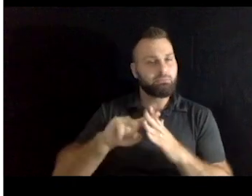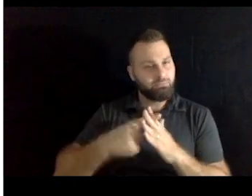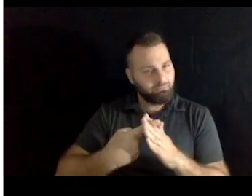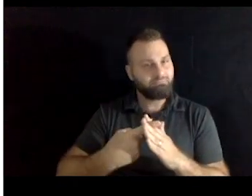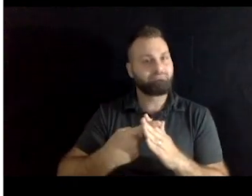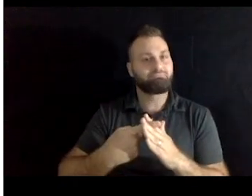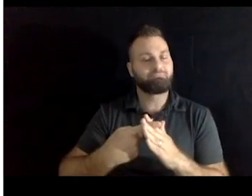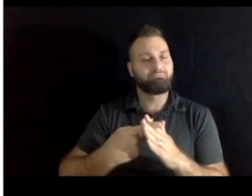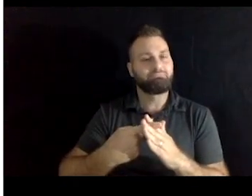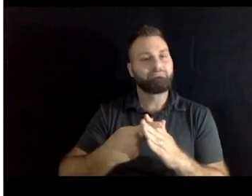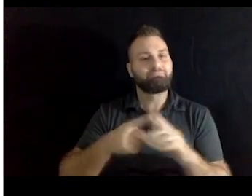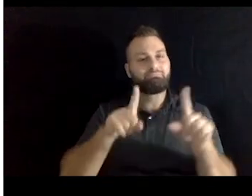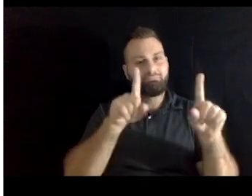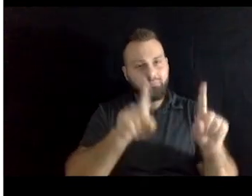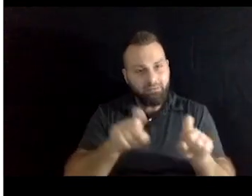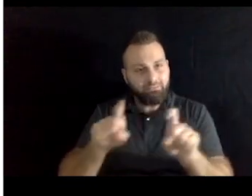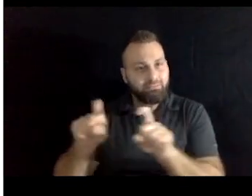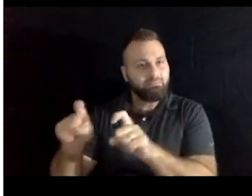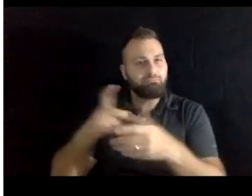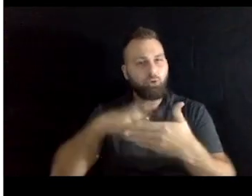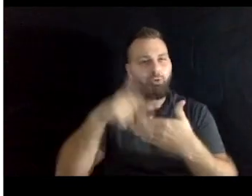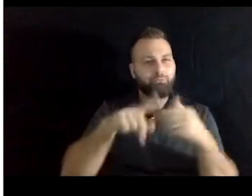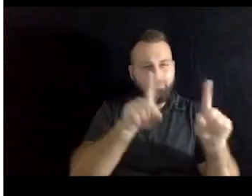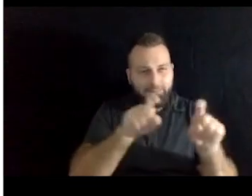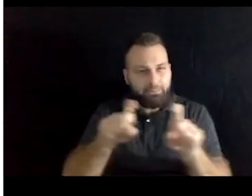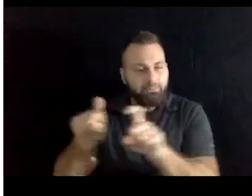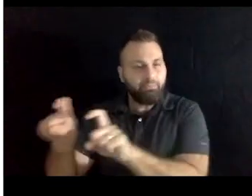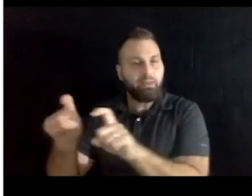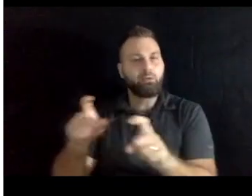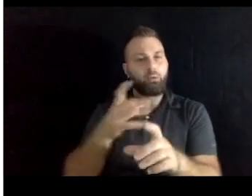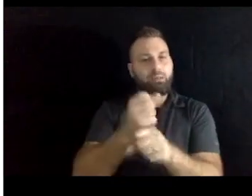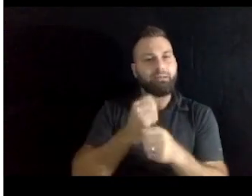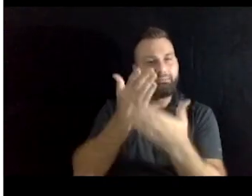really marked the beginning of testing, generating evidence for employment